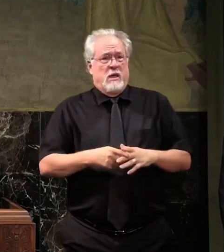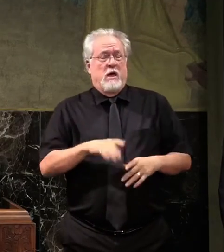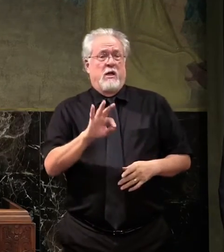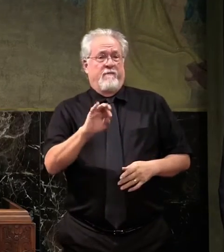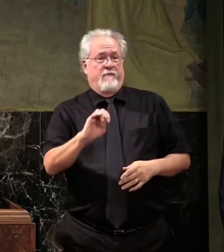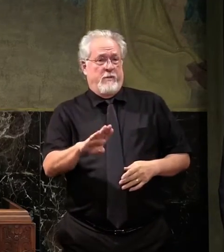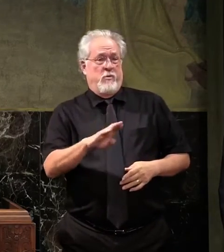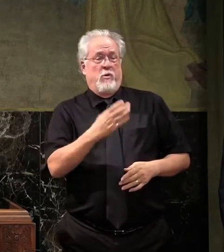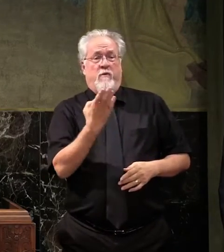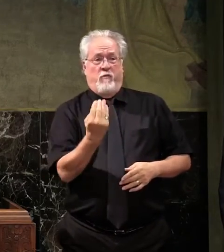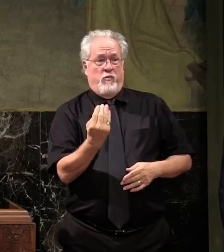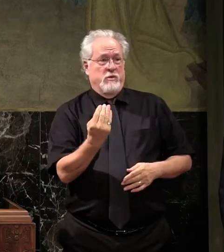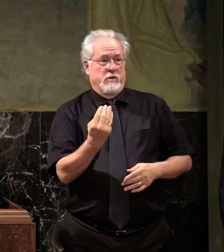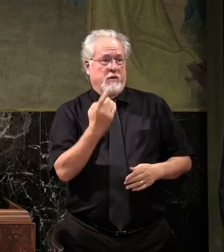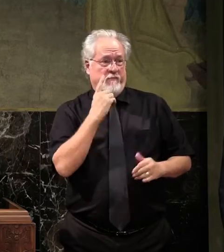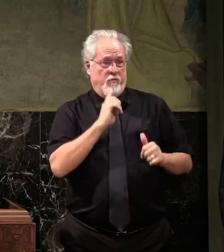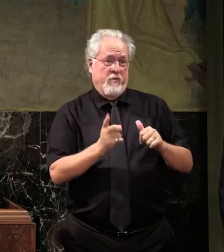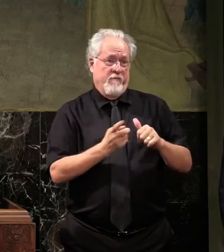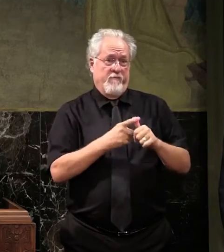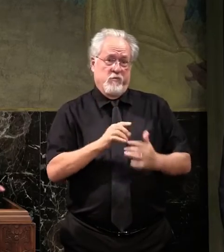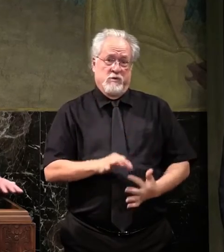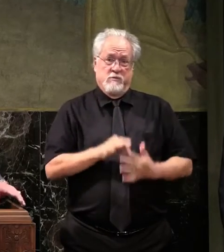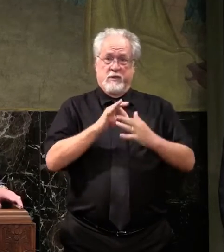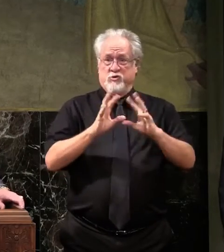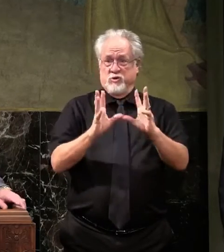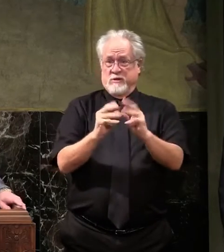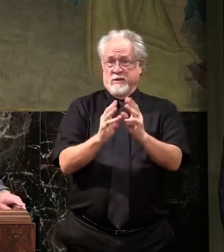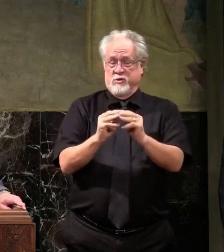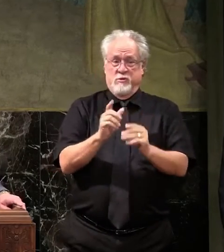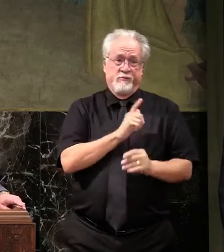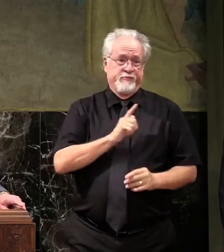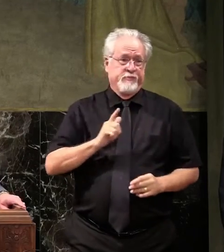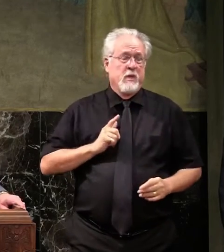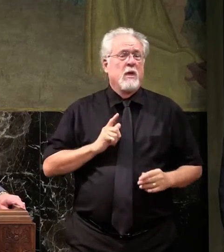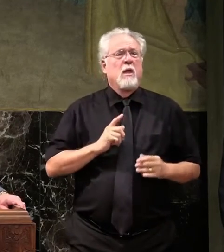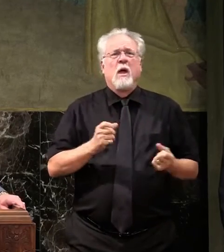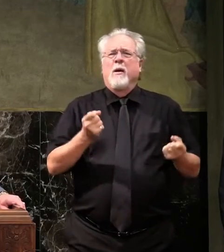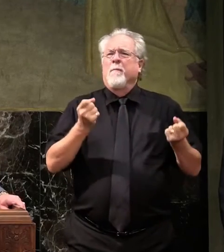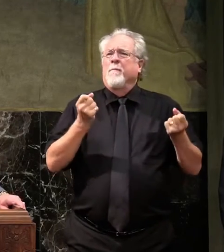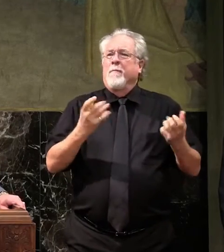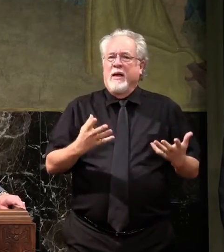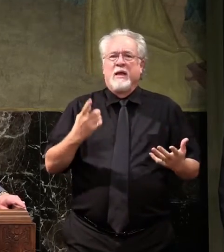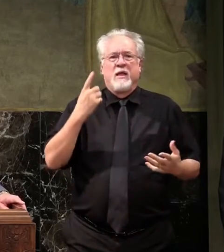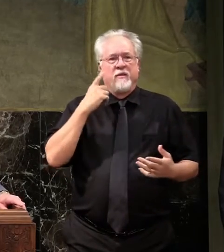14th with the first special session and many thought it was an instrumental